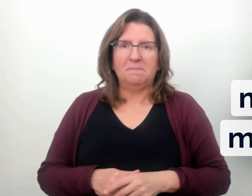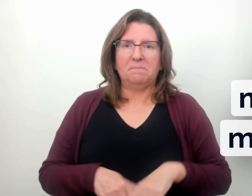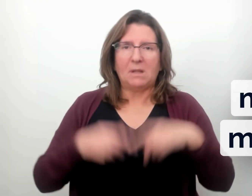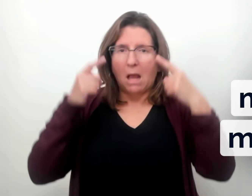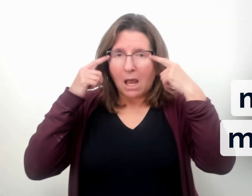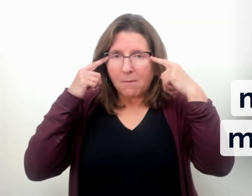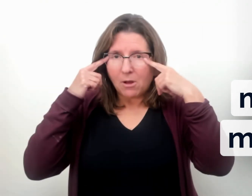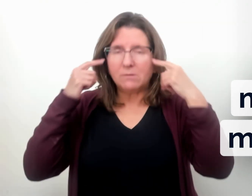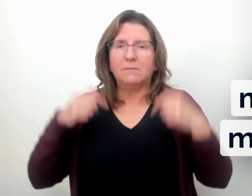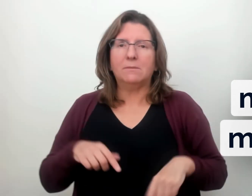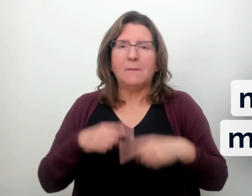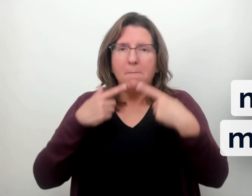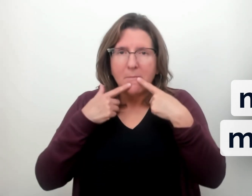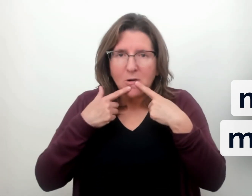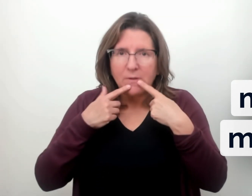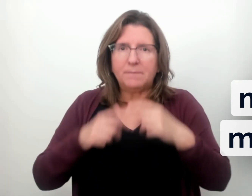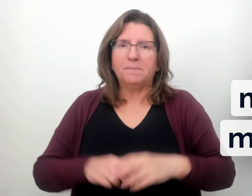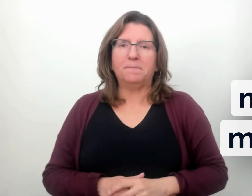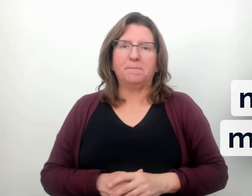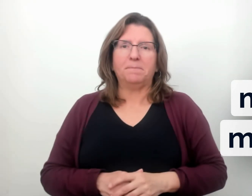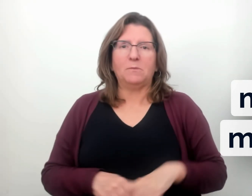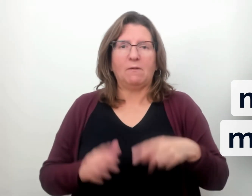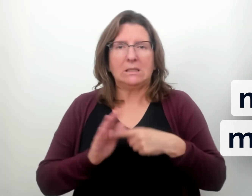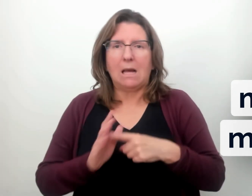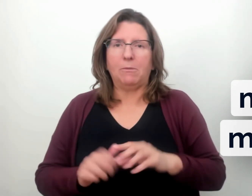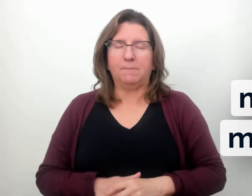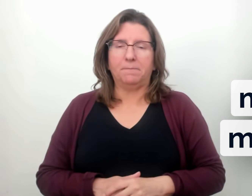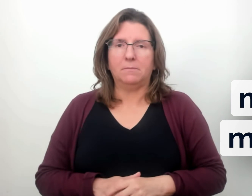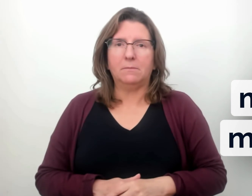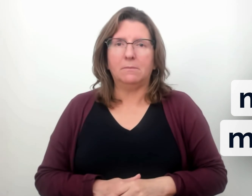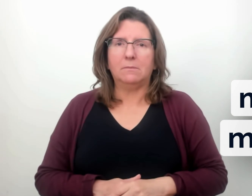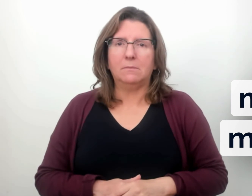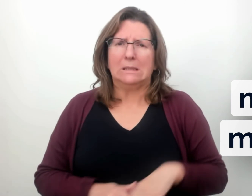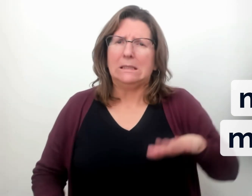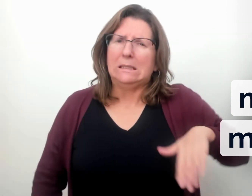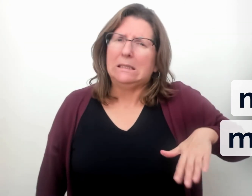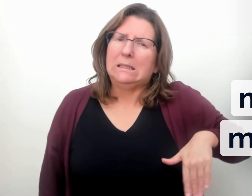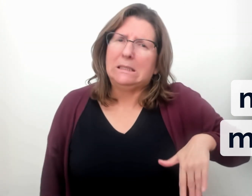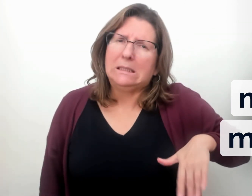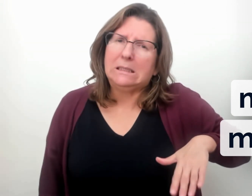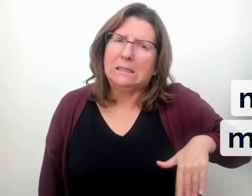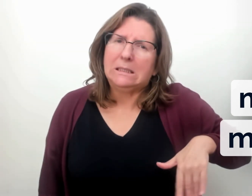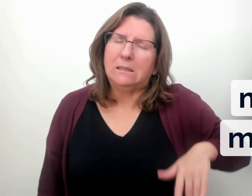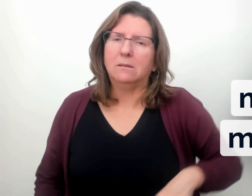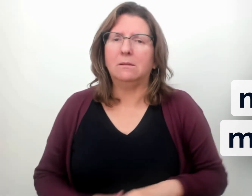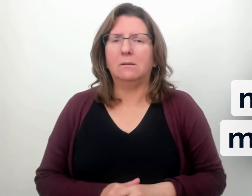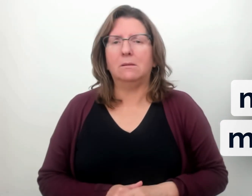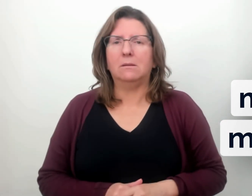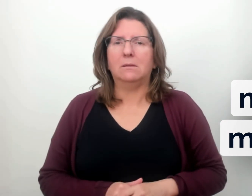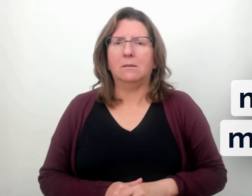We use our eyes, mouth, eyebrows . . . compare these two signs.